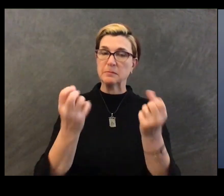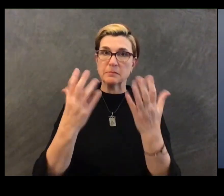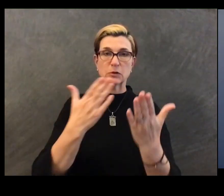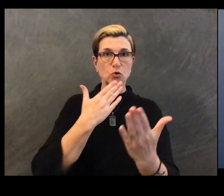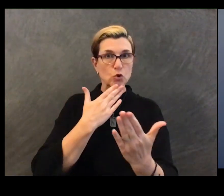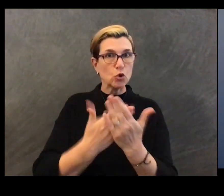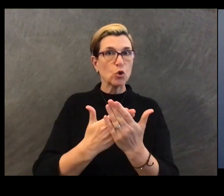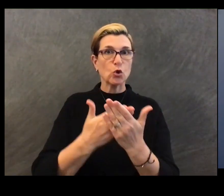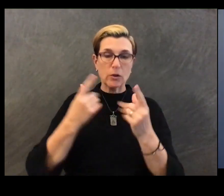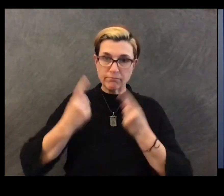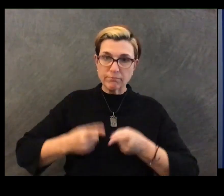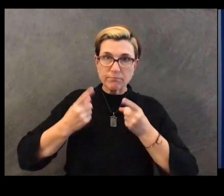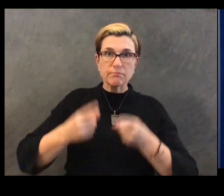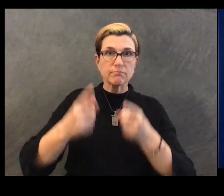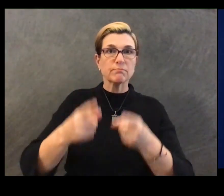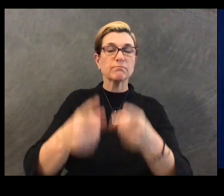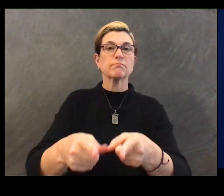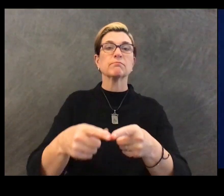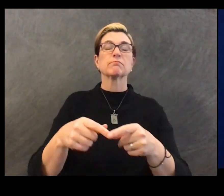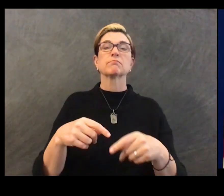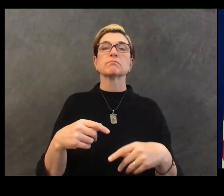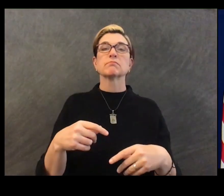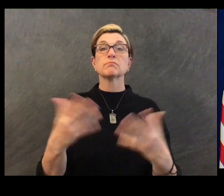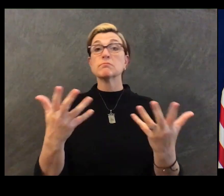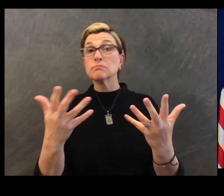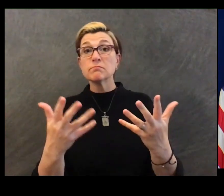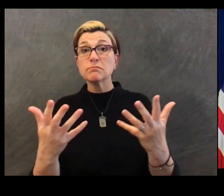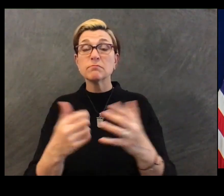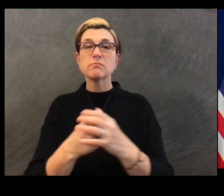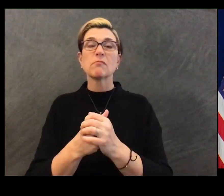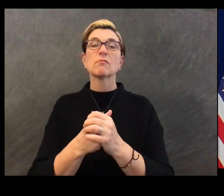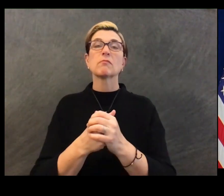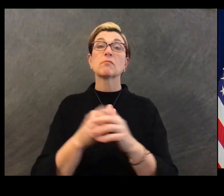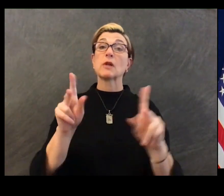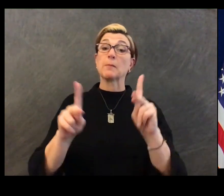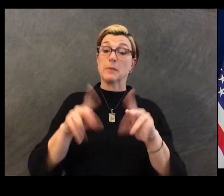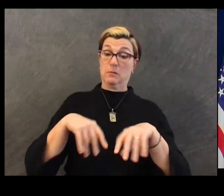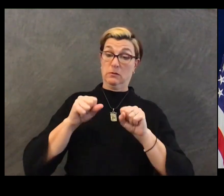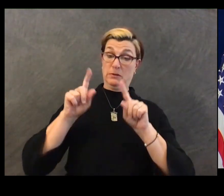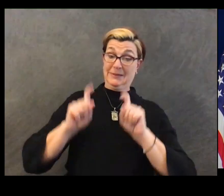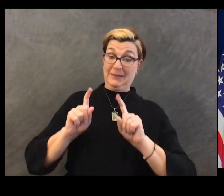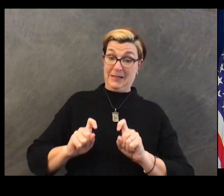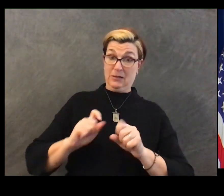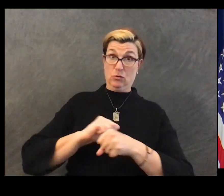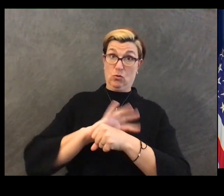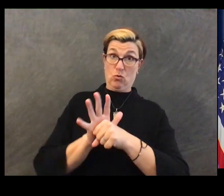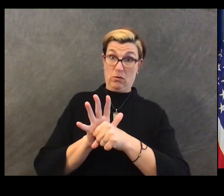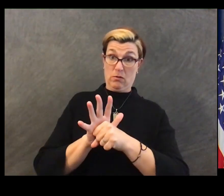number of new positive cases continued to decline nationwide recent hot spots